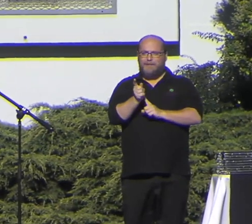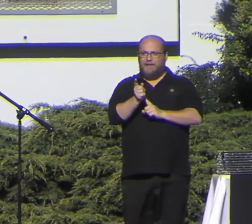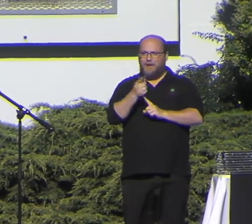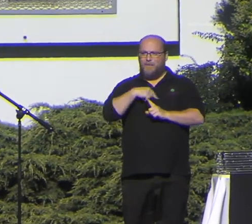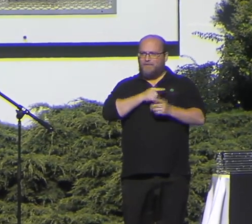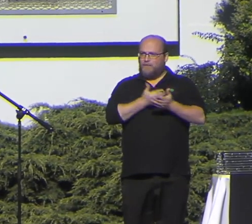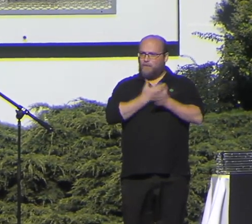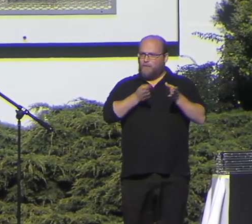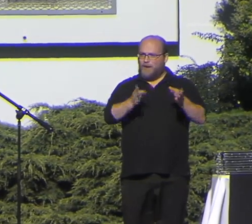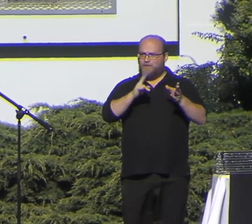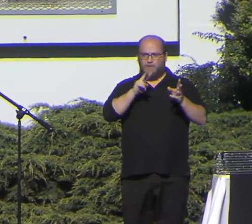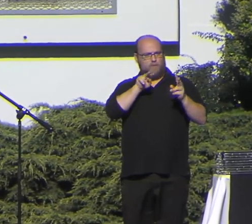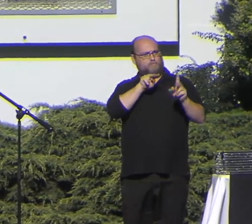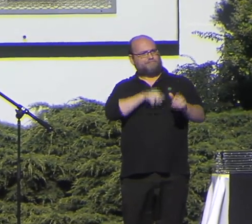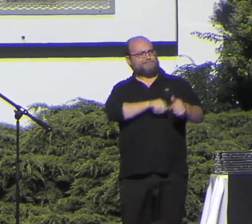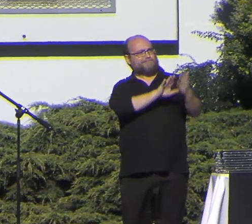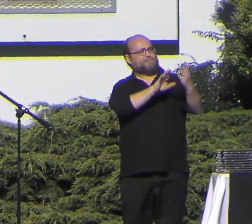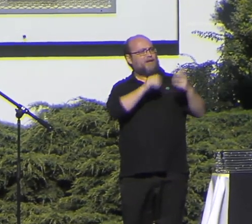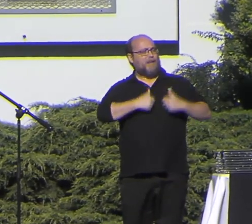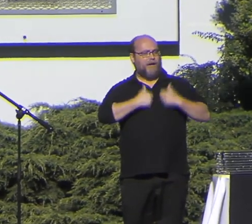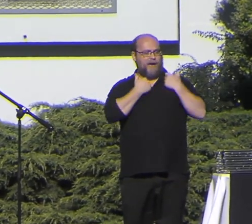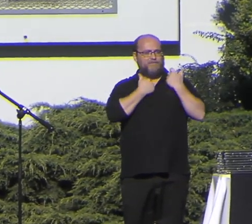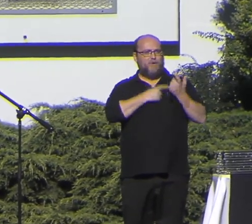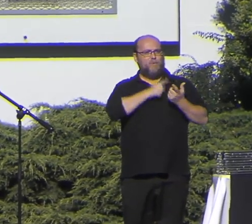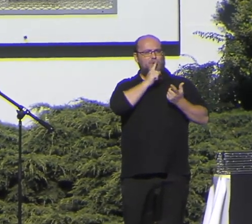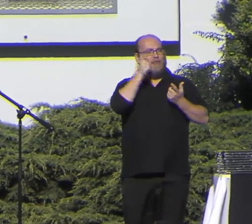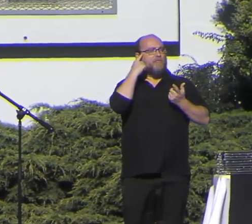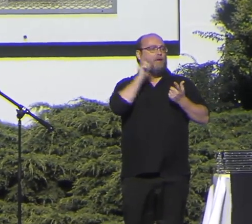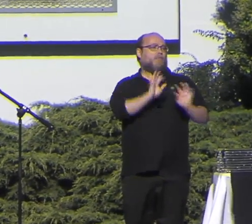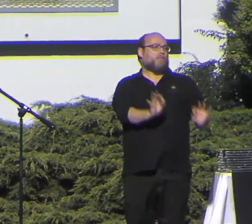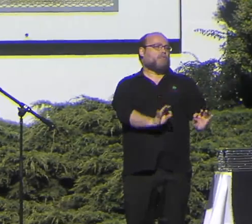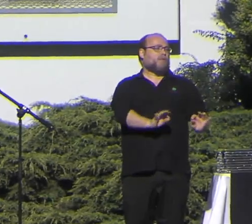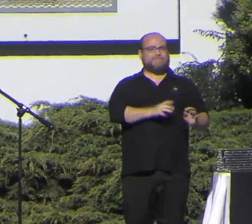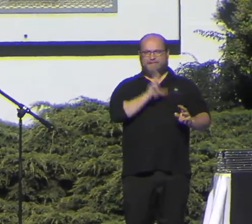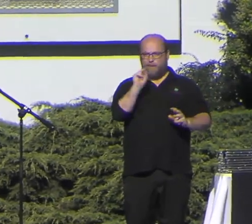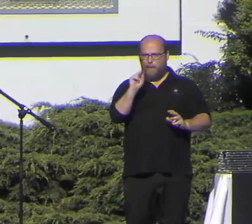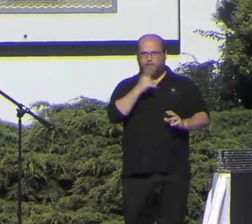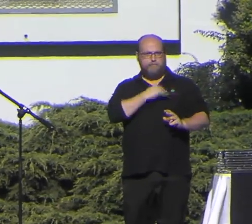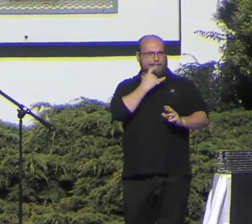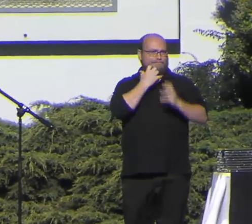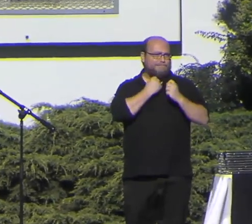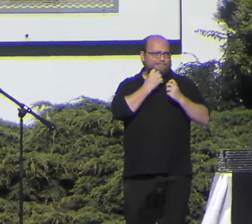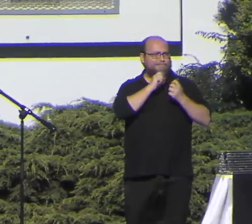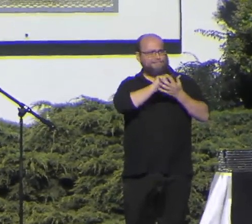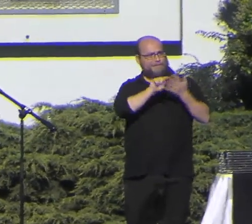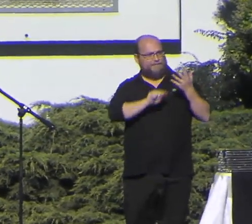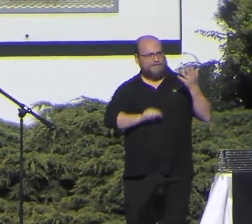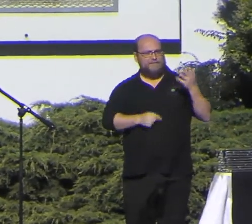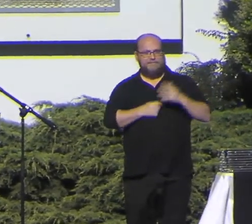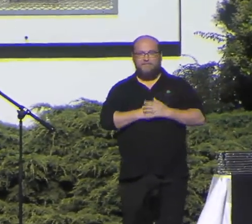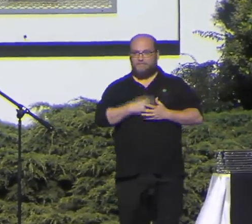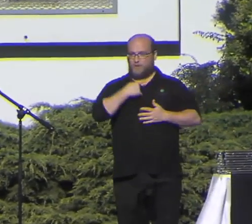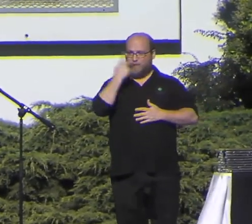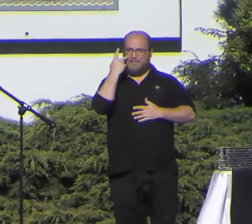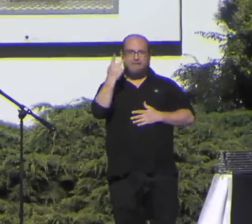To truly not take anything for granted. This year we saw how history is made. We saw America reckon with it’s painful